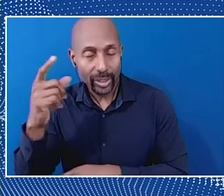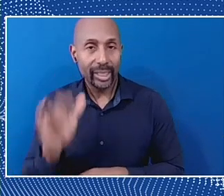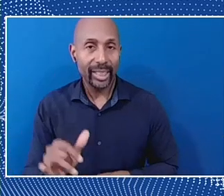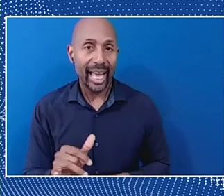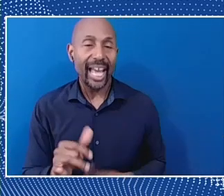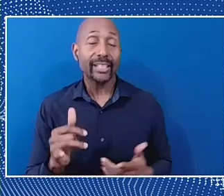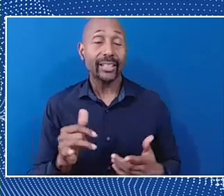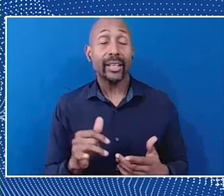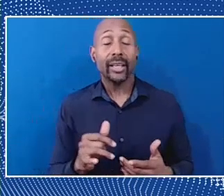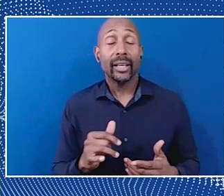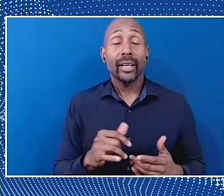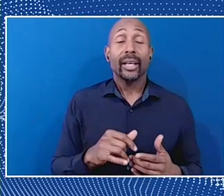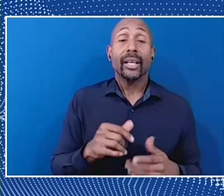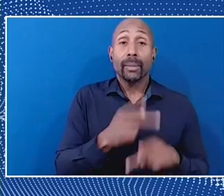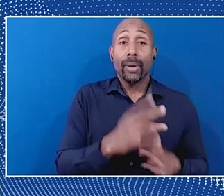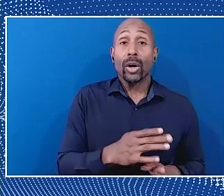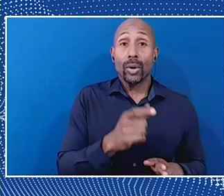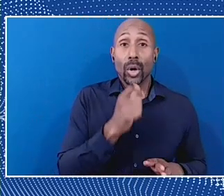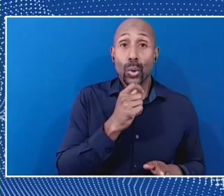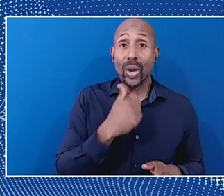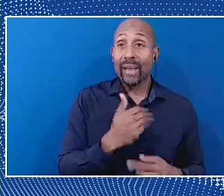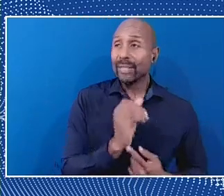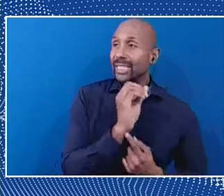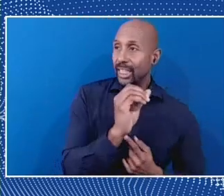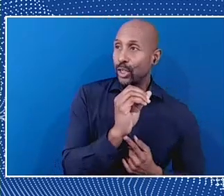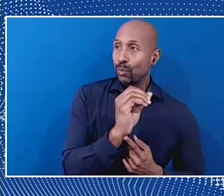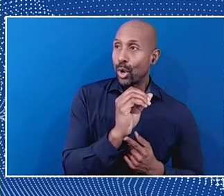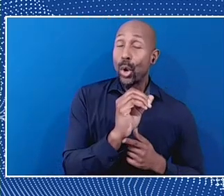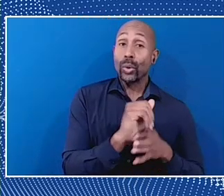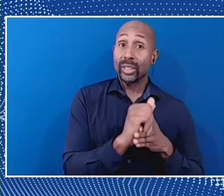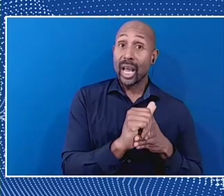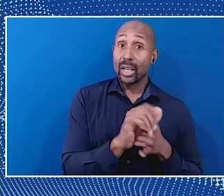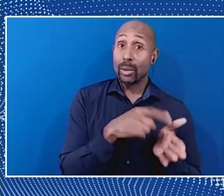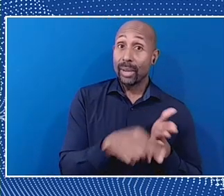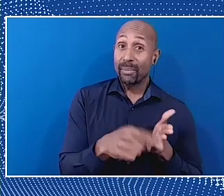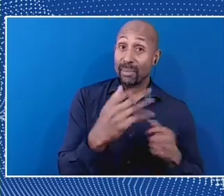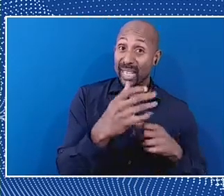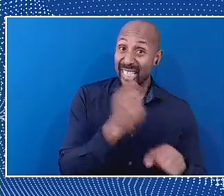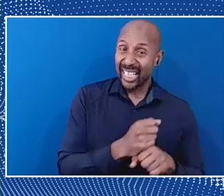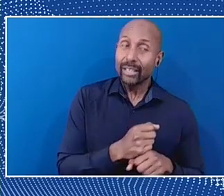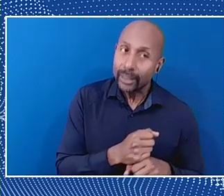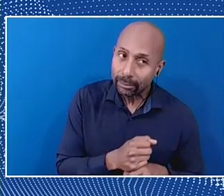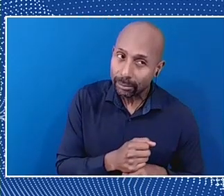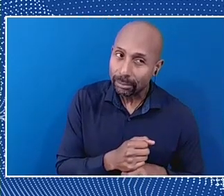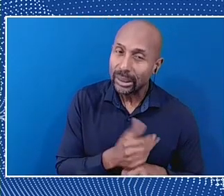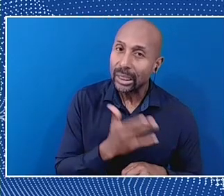borrower who's been sitting at $0 payments for years. And this is particularly important for borrowers of color, Black